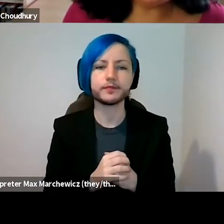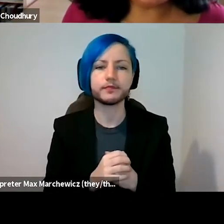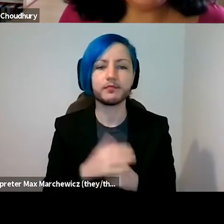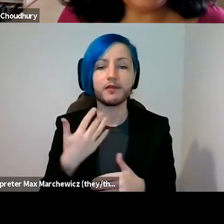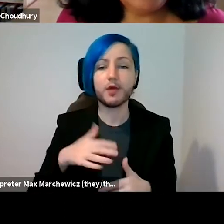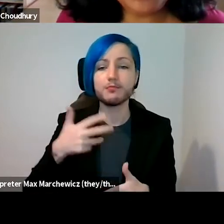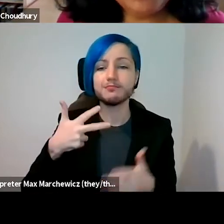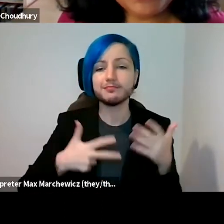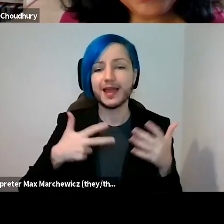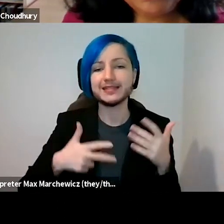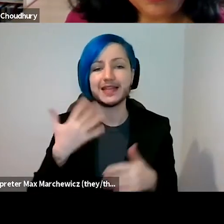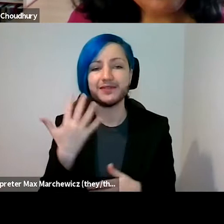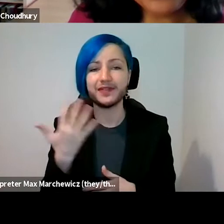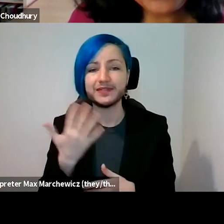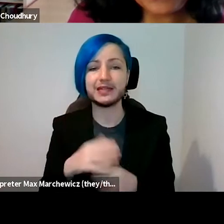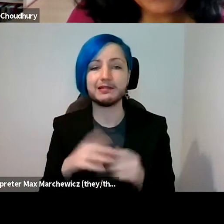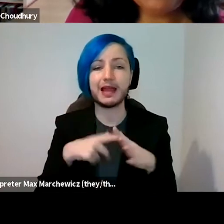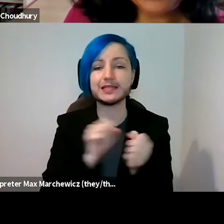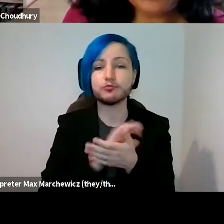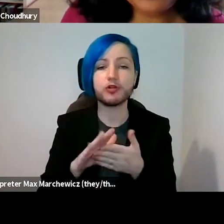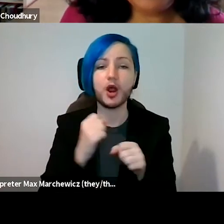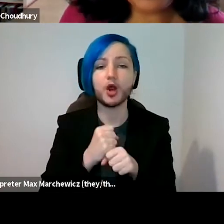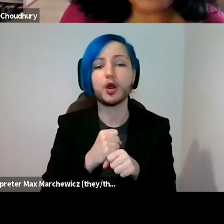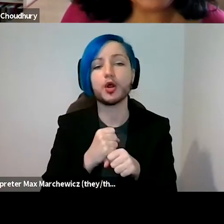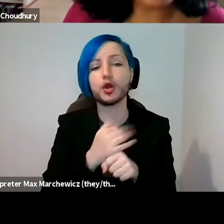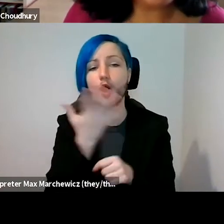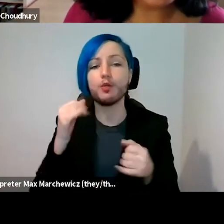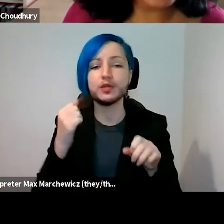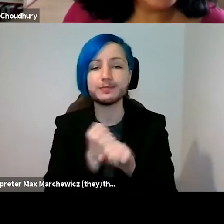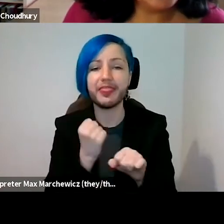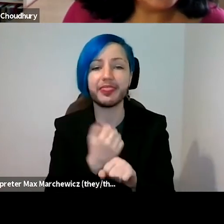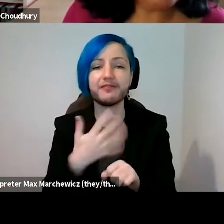"From 1815, the Edinburgh goldsmiths from Hamilton and Company was working in Calcutta.